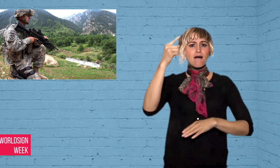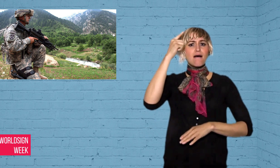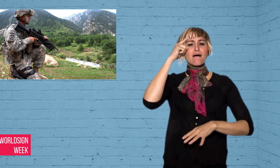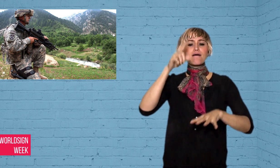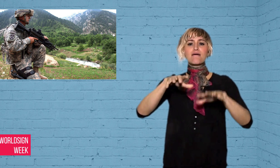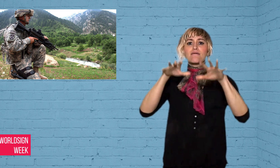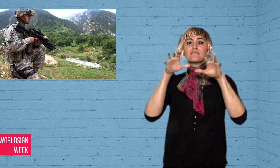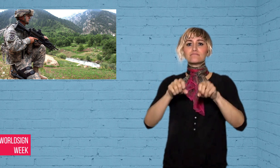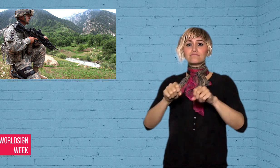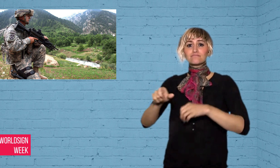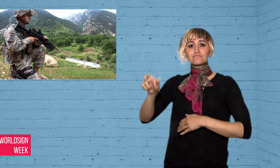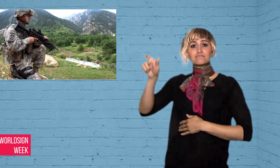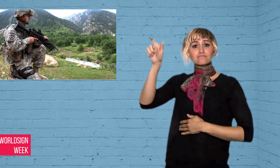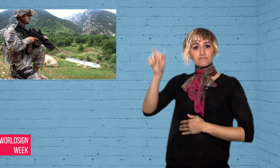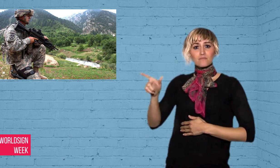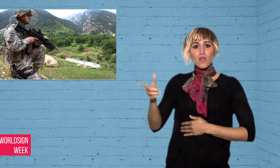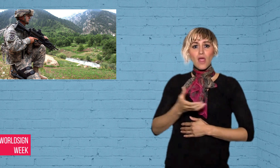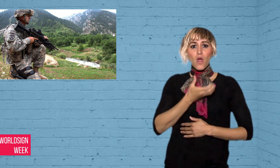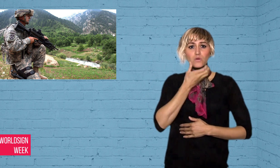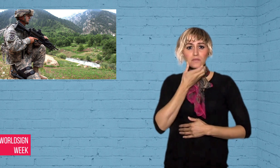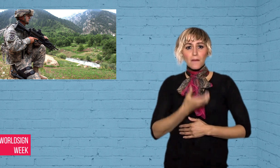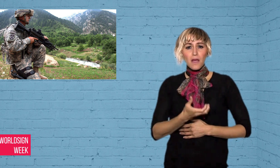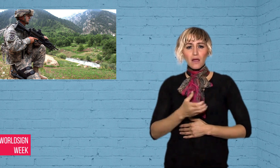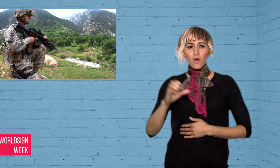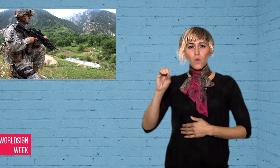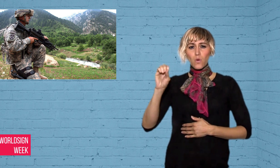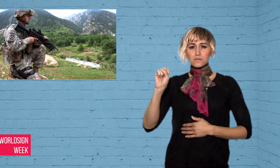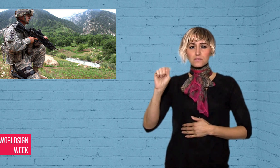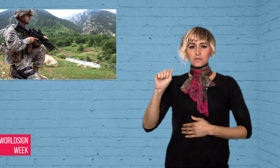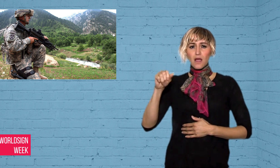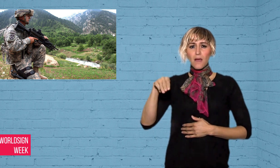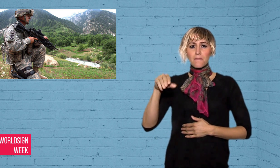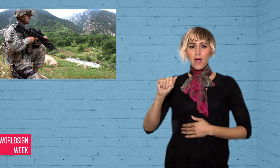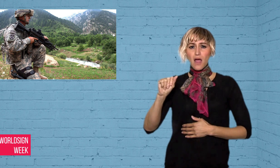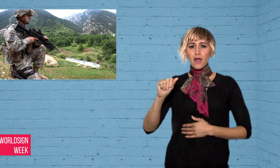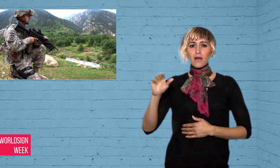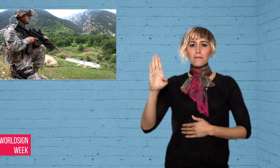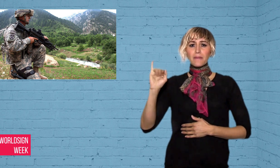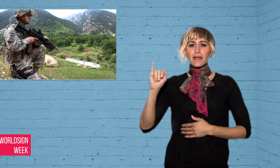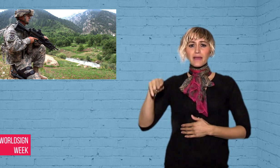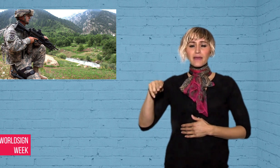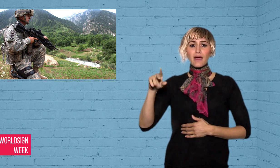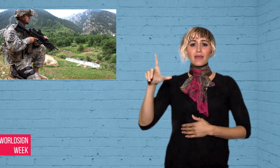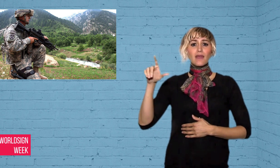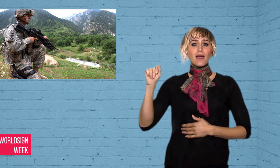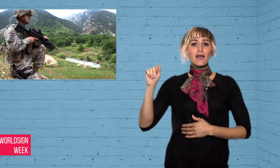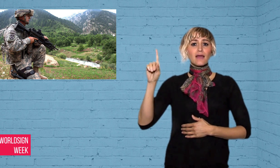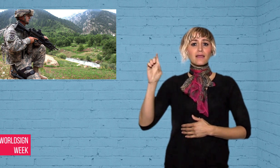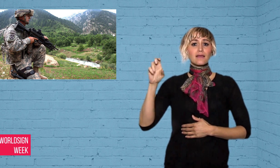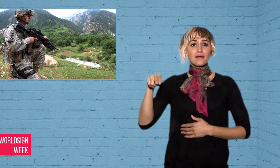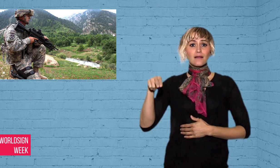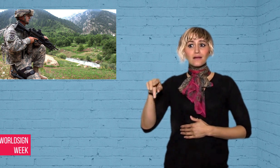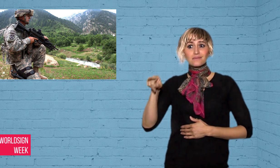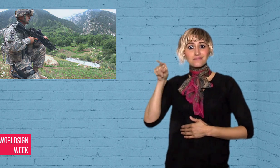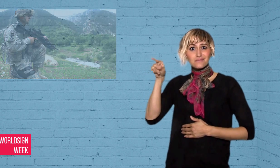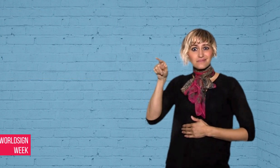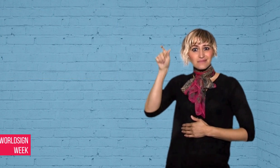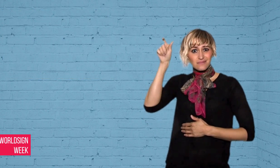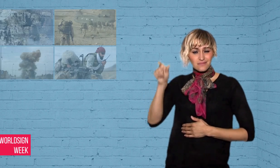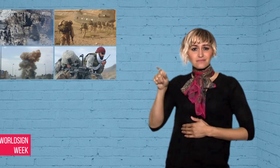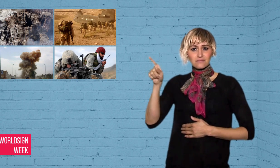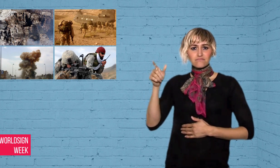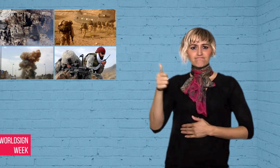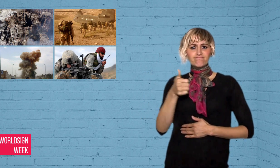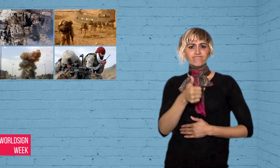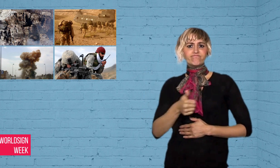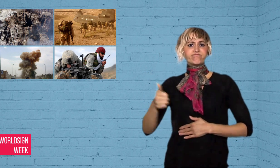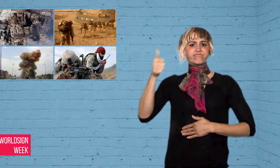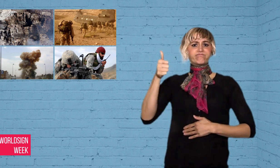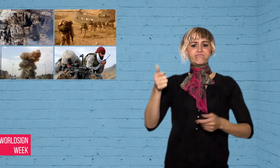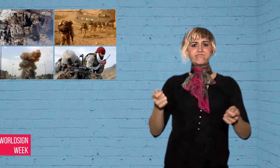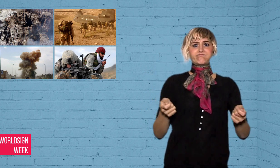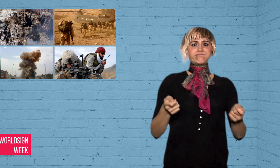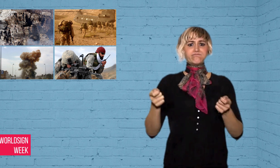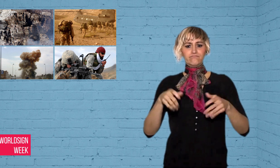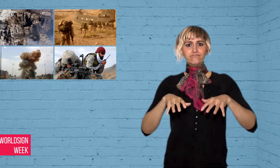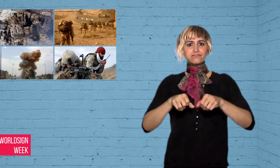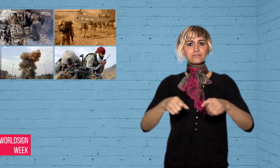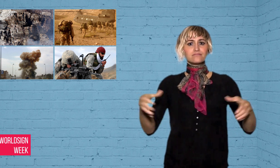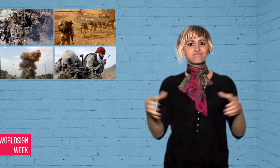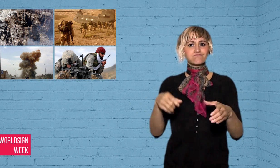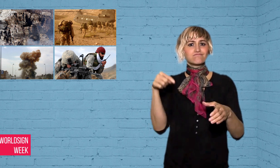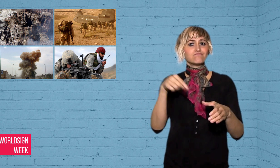bin Laden, a terrorist leader, hiding in Afghanistan.